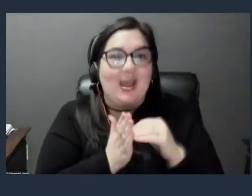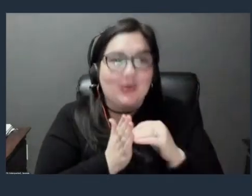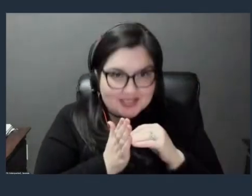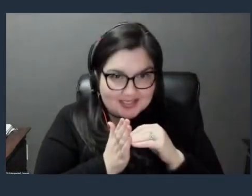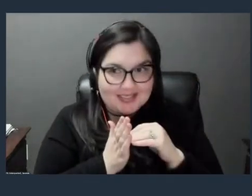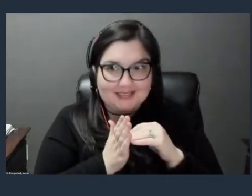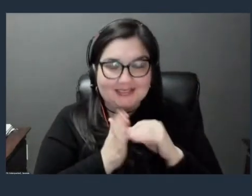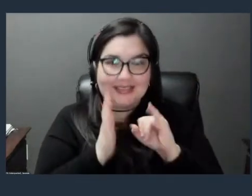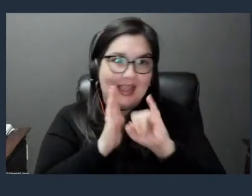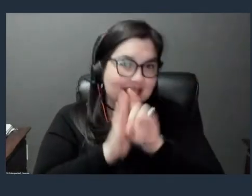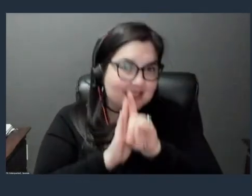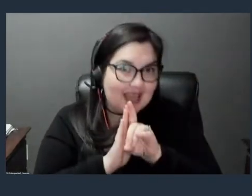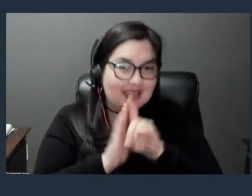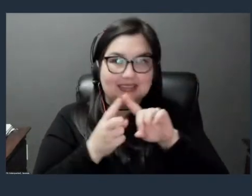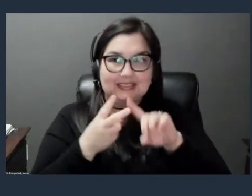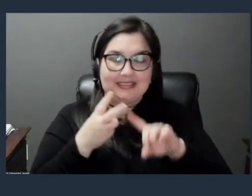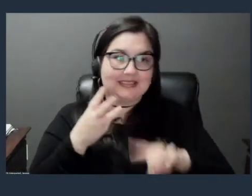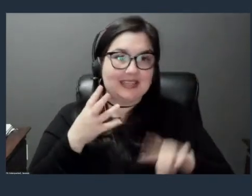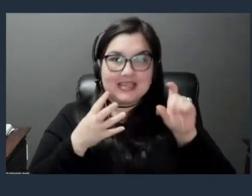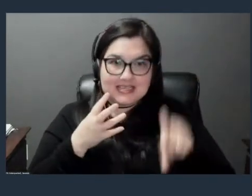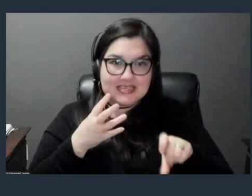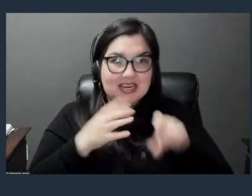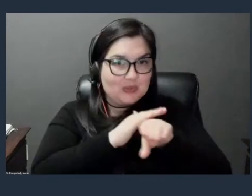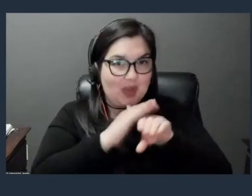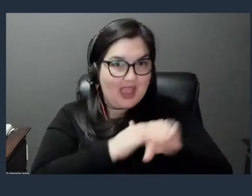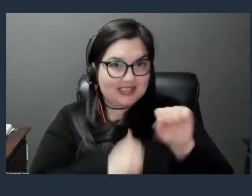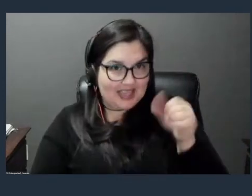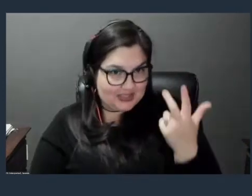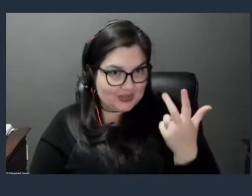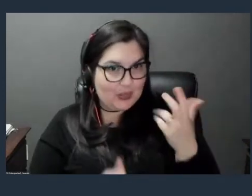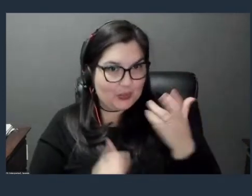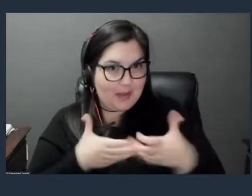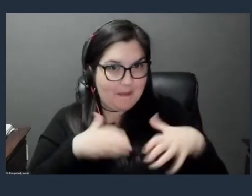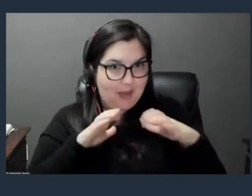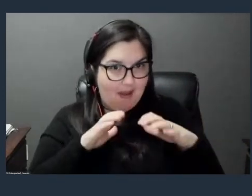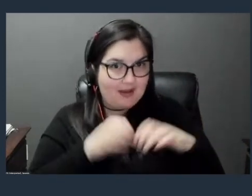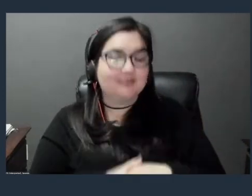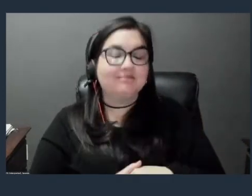and entities needing to access the S3 bucket? Well, in AWS you can model that as well